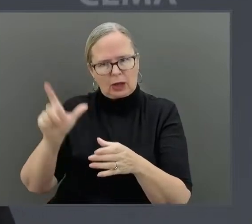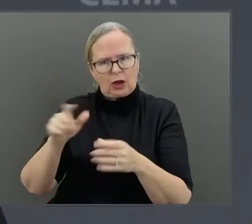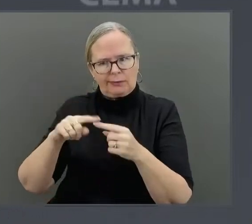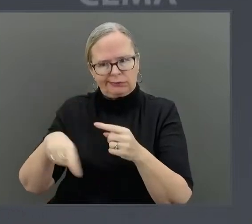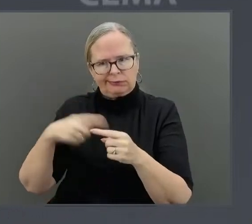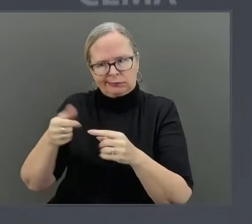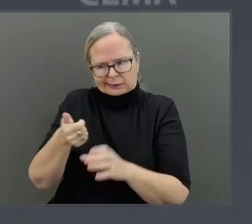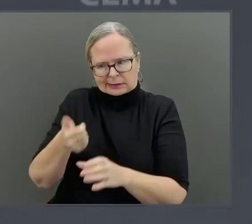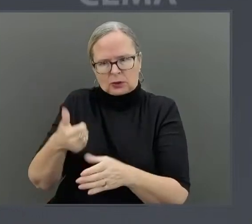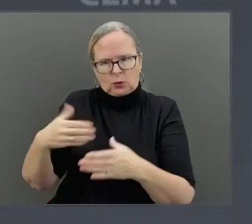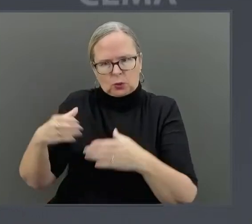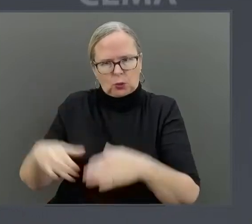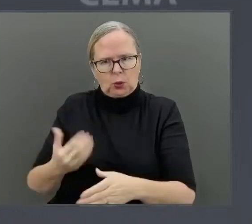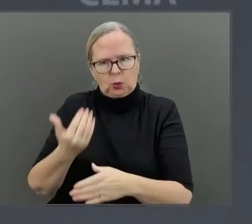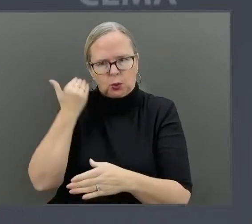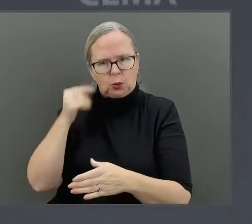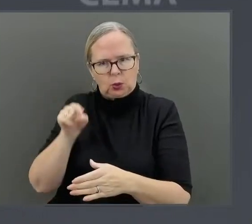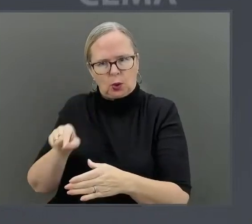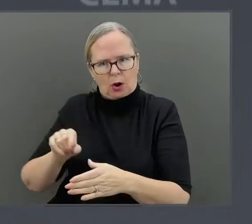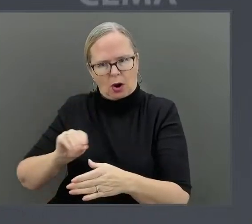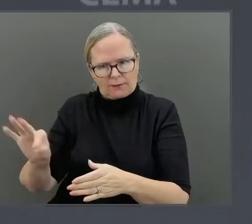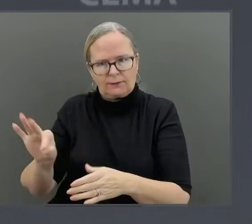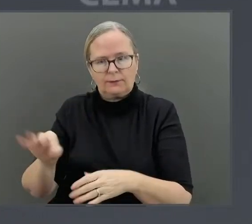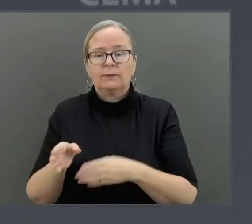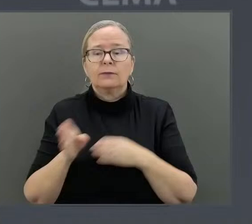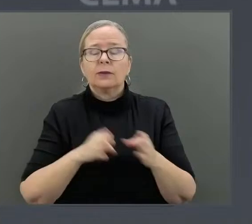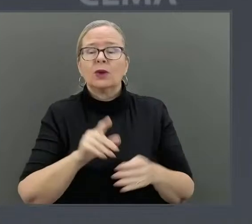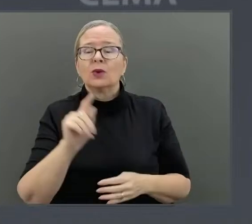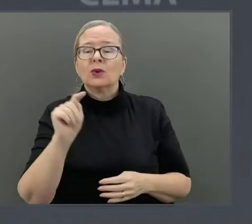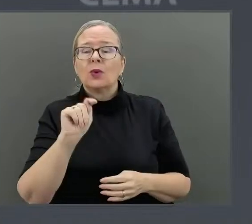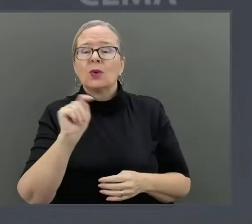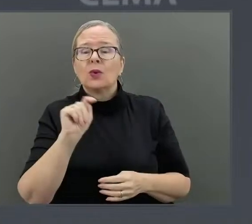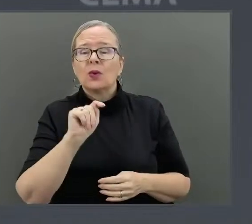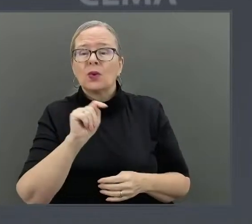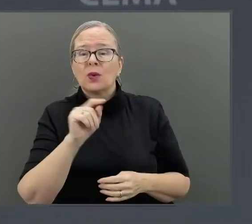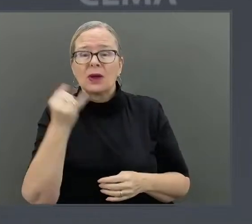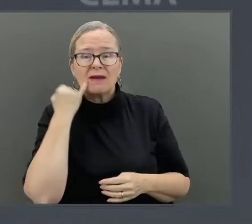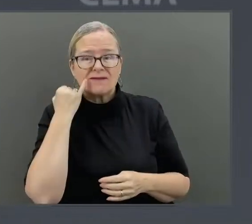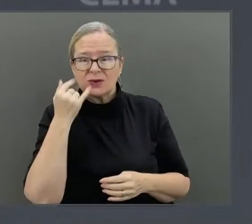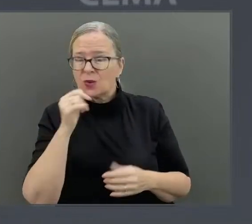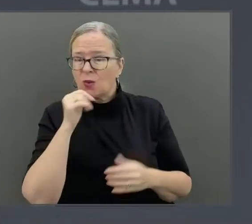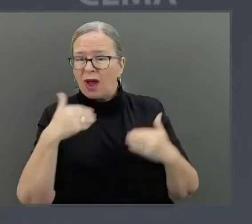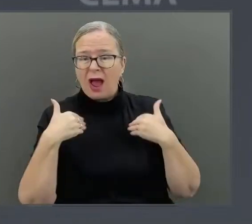can further reduce the amount of water for each flesh by placing something in the toilet tank to